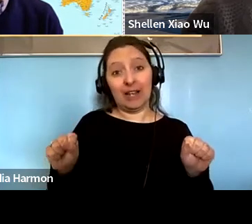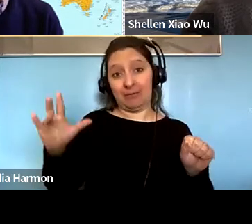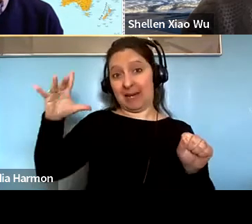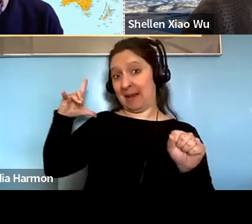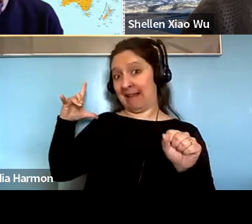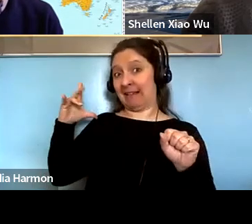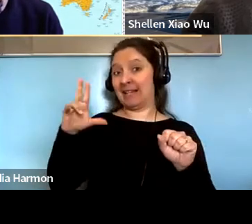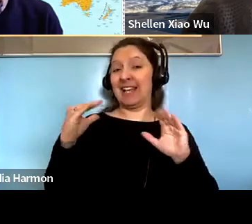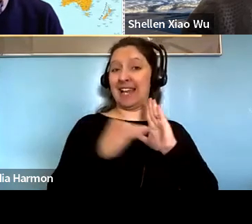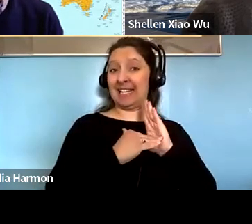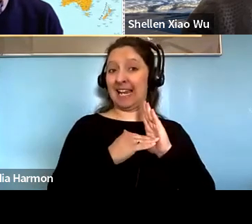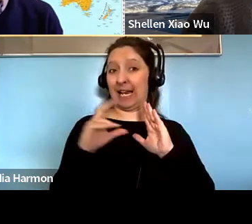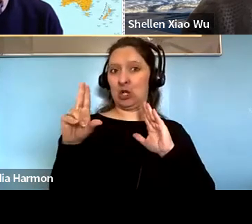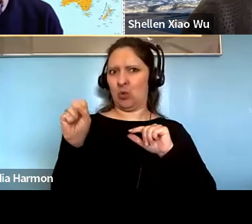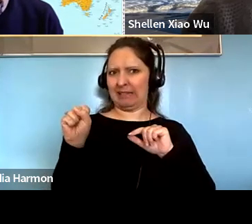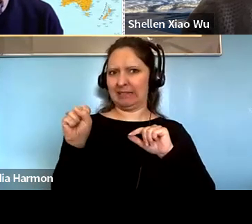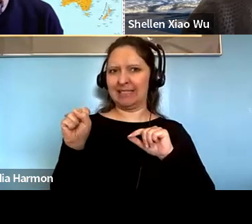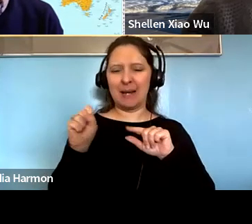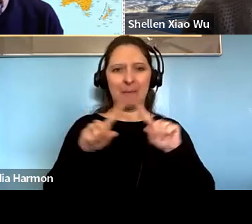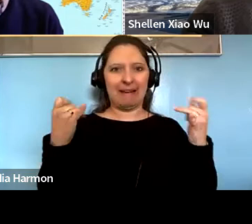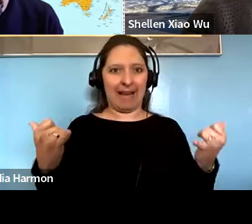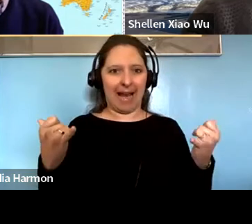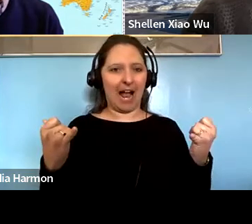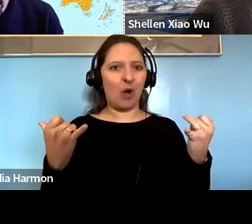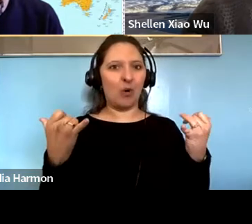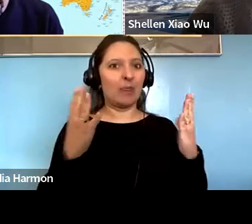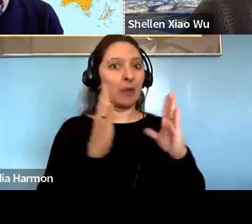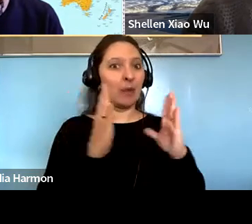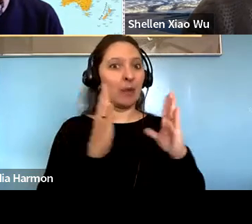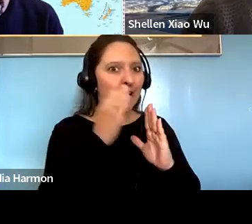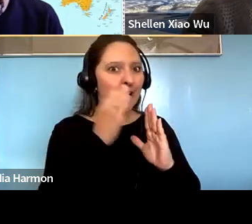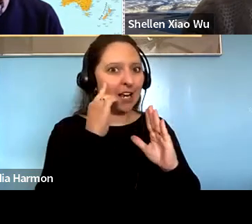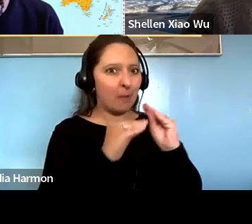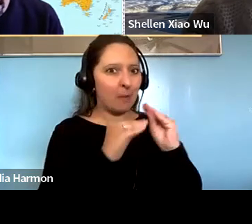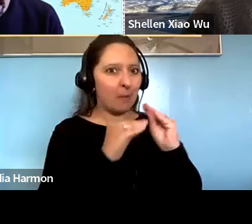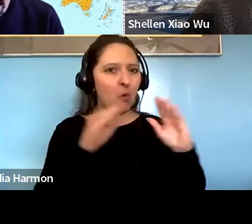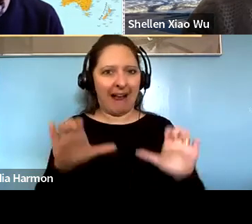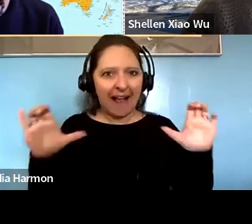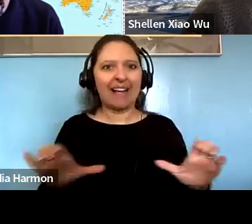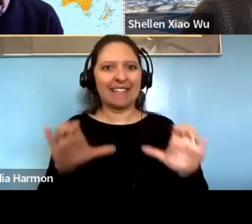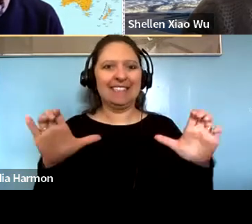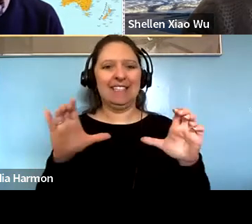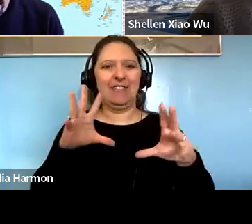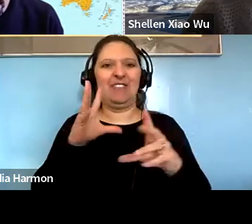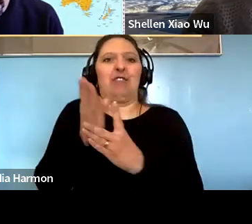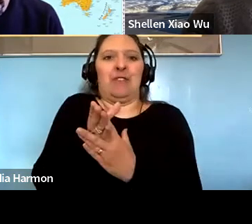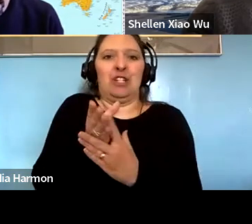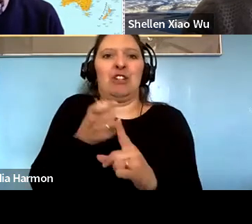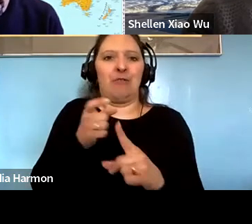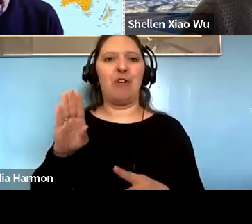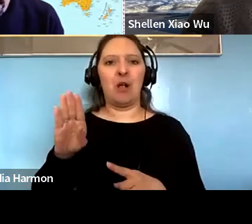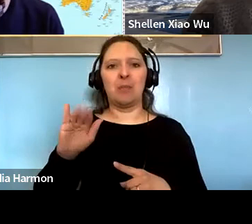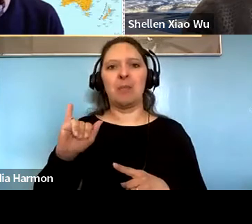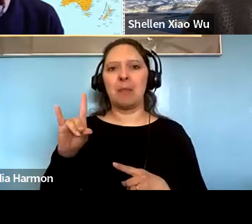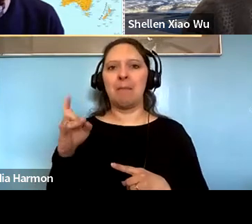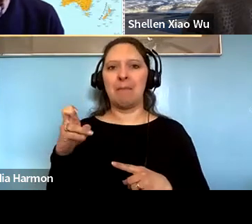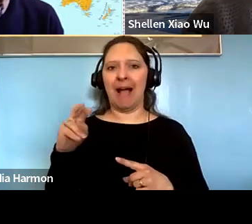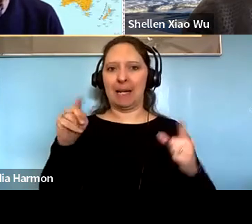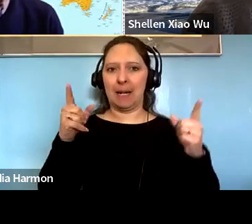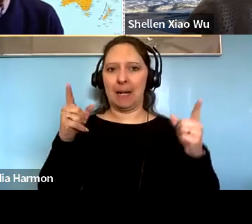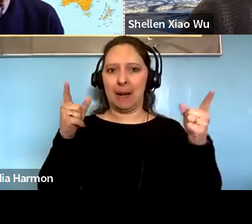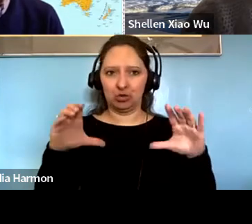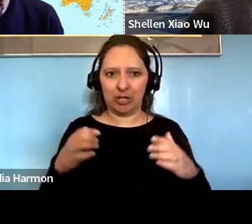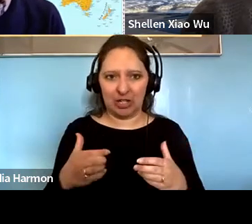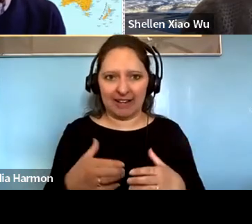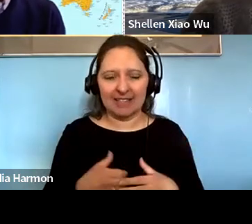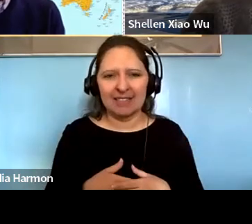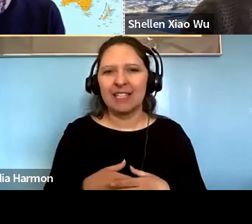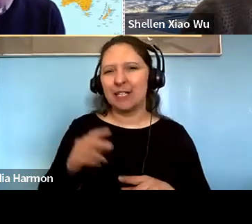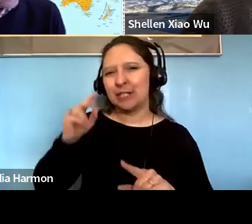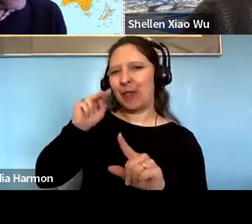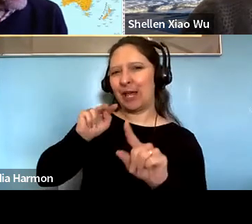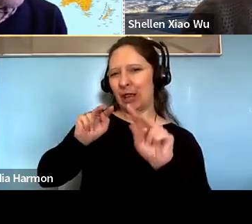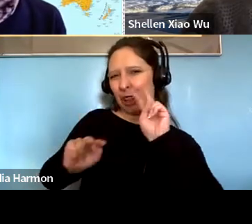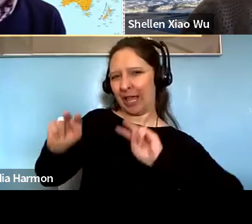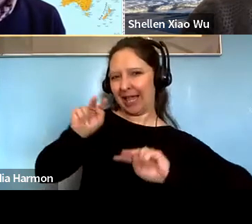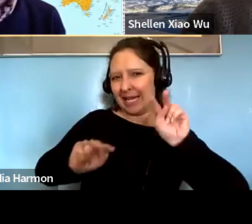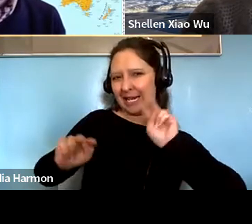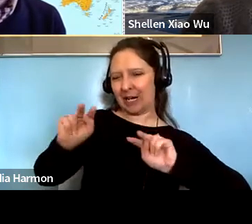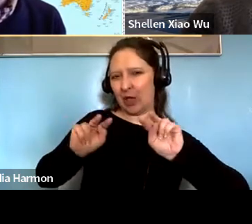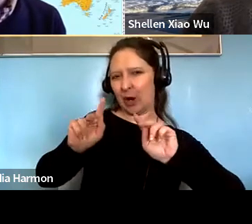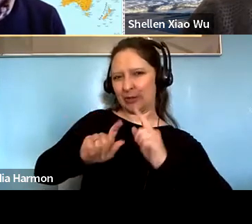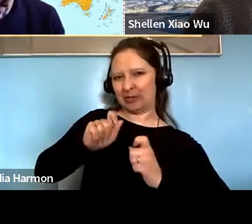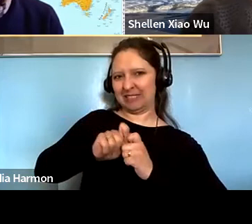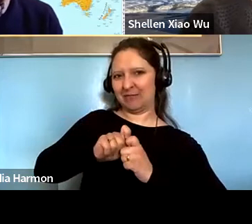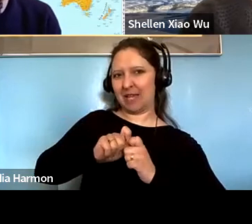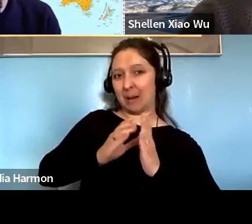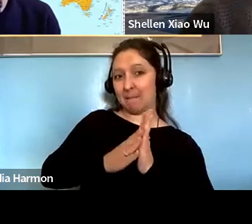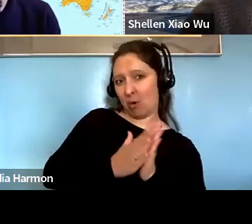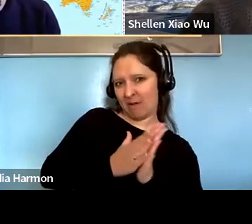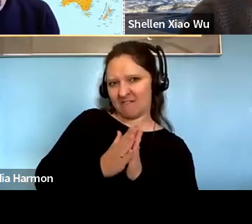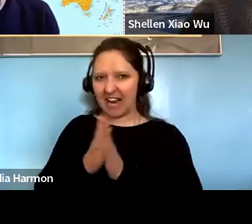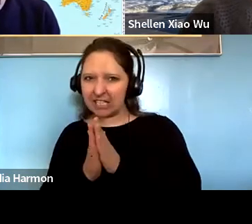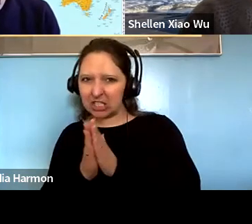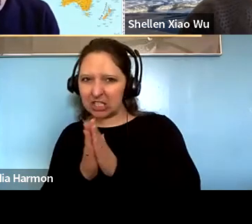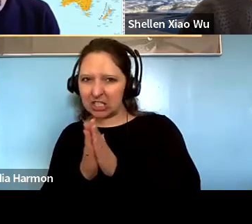Salvador Santino Regilme: And nowadays much more you know they're praying for more active intervention from the by the administration, so I think looking into those particular motivations would be important, rather than just have a branding of let's say everything is bad, on this particular site.